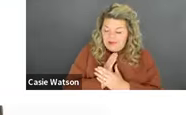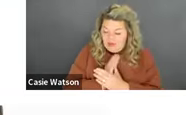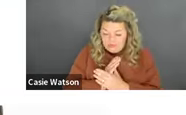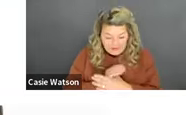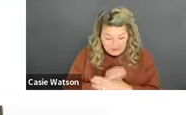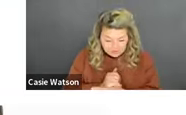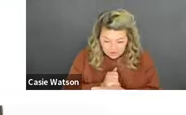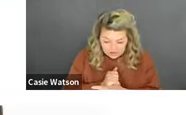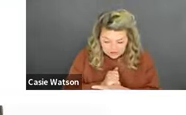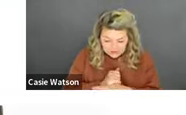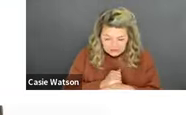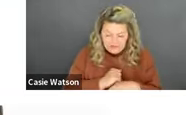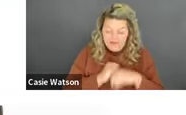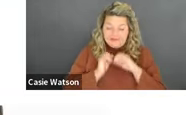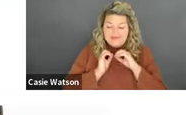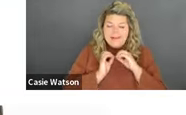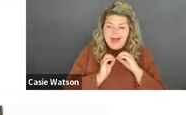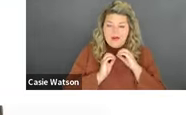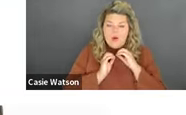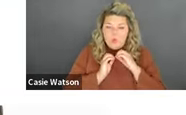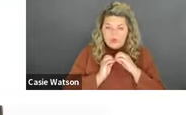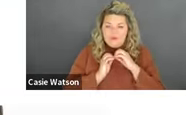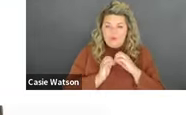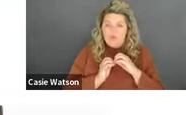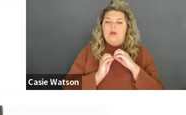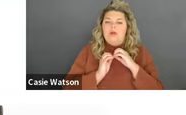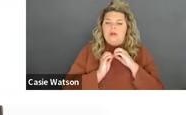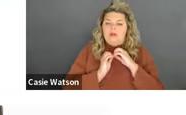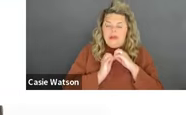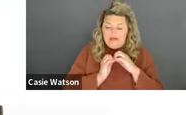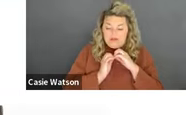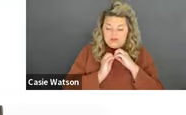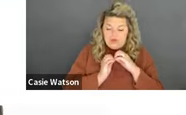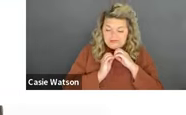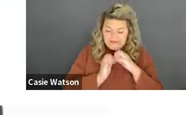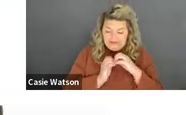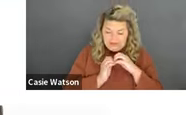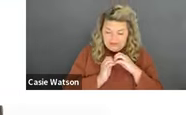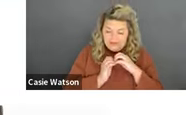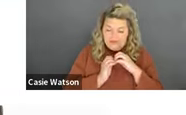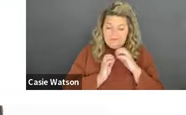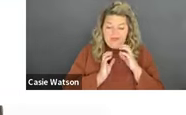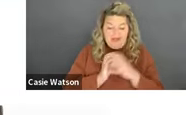its own grammatical structure. It's not a word-for-word English translation.